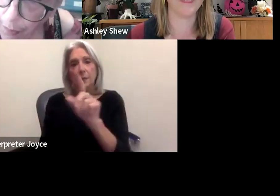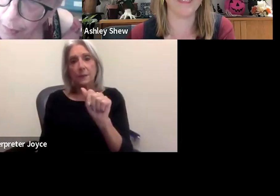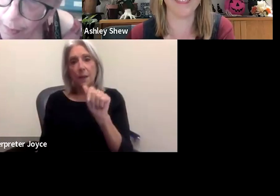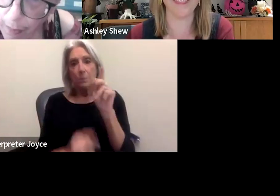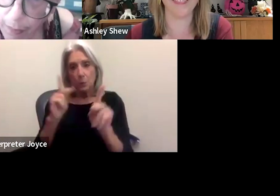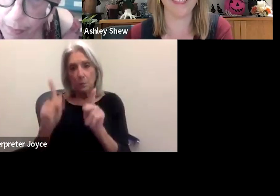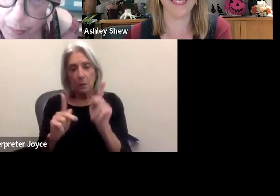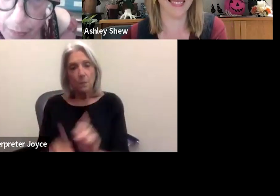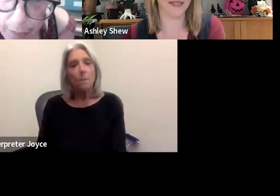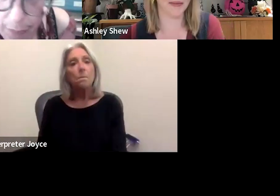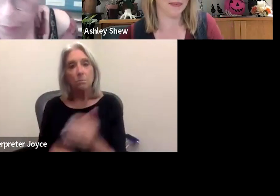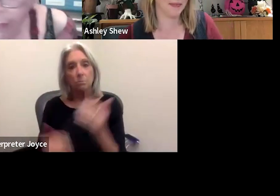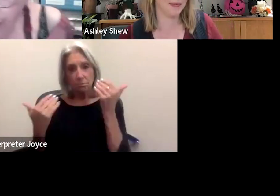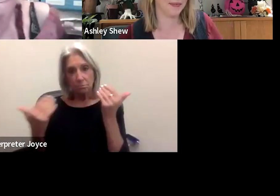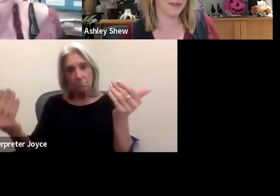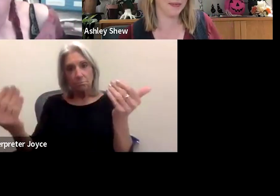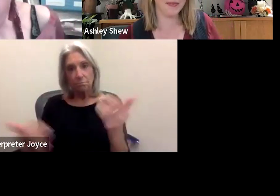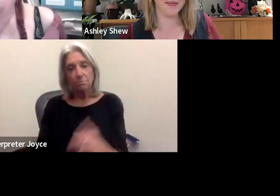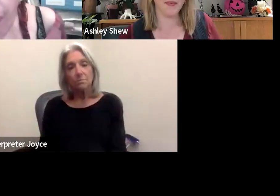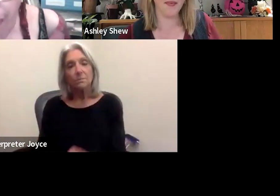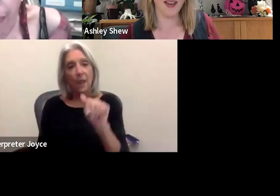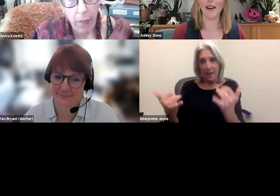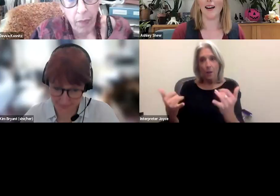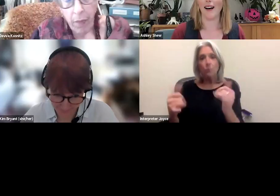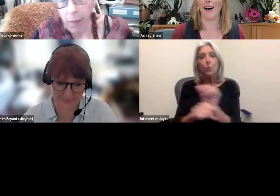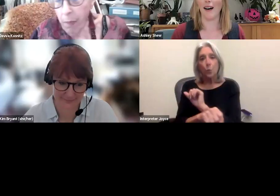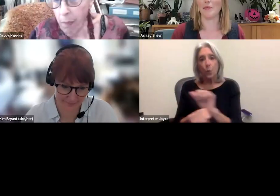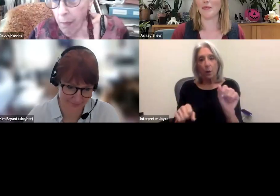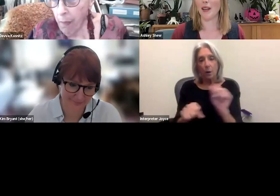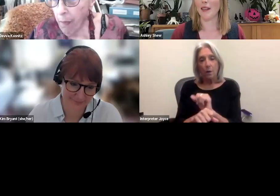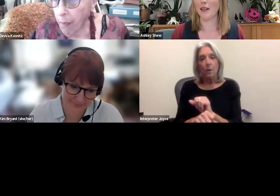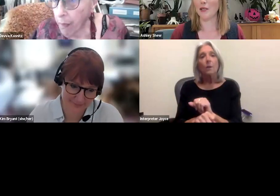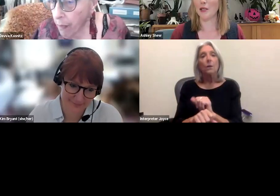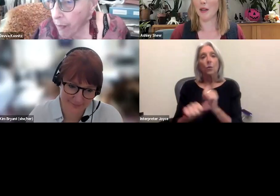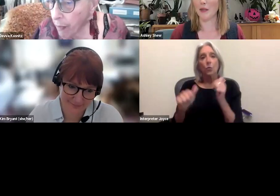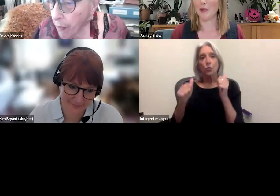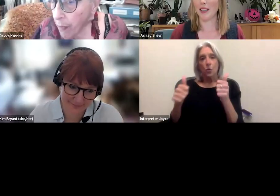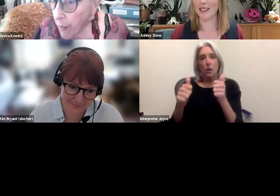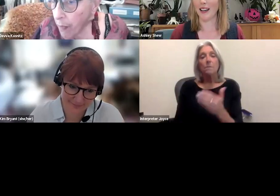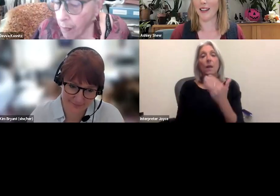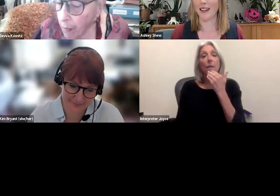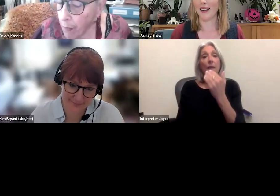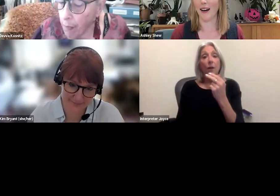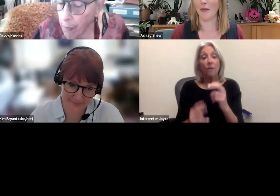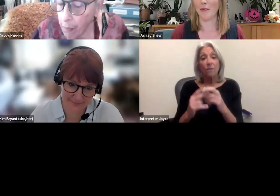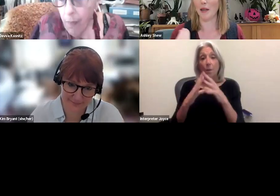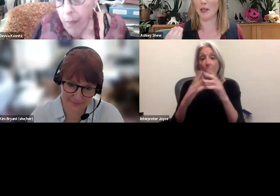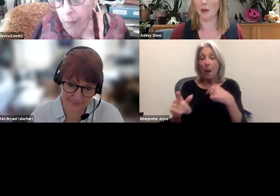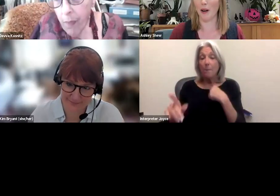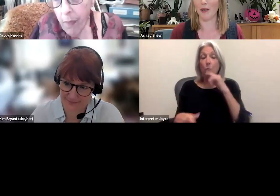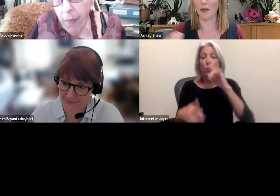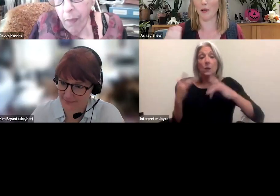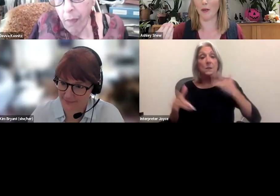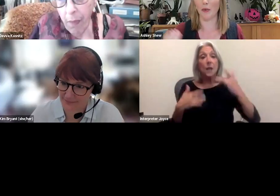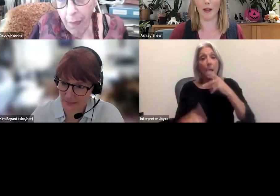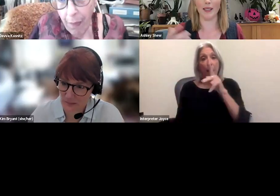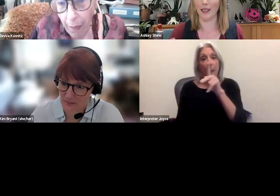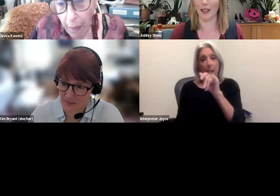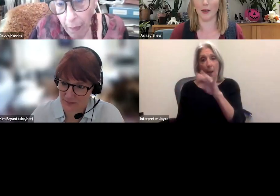Take it away, Ashley and Kim. Thank you so much. I'm really excited. Kim is the one who put us in touch